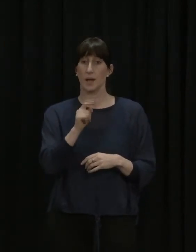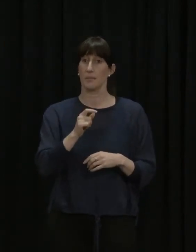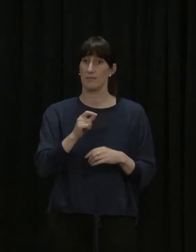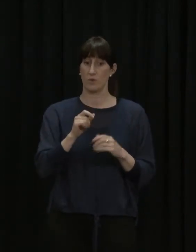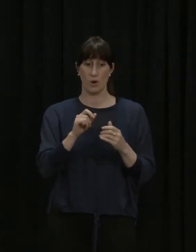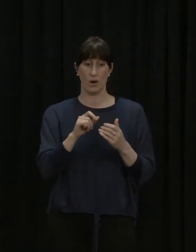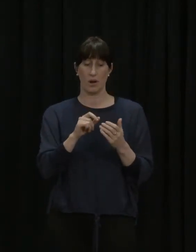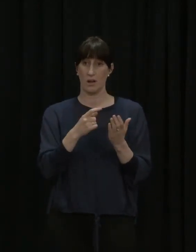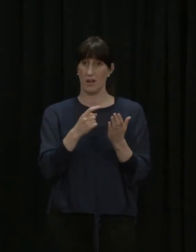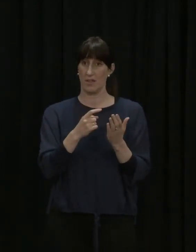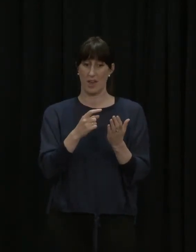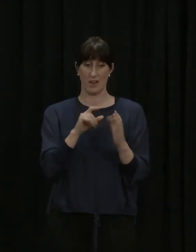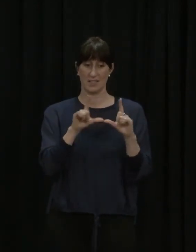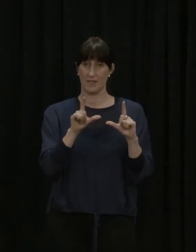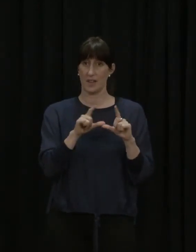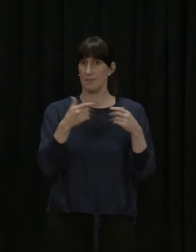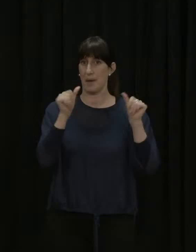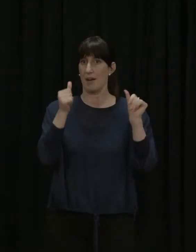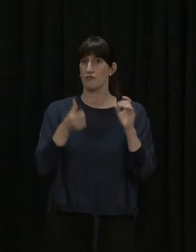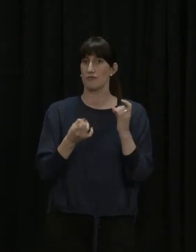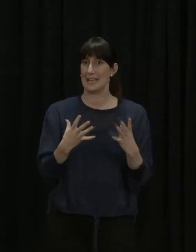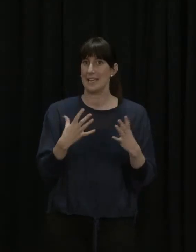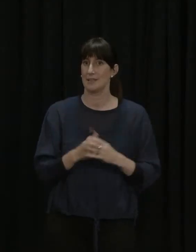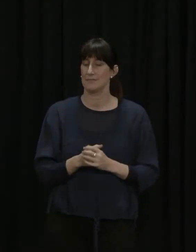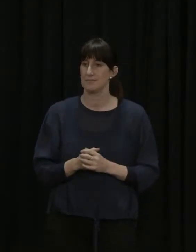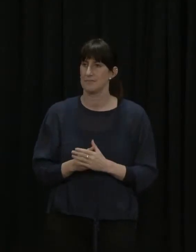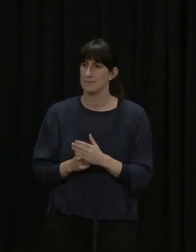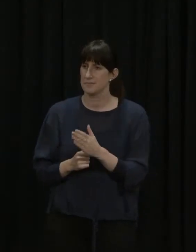certificate will be quite quick and quite simple. The most time-consuming part is the part people do right now